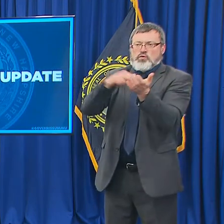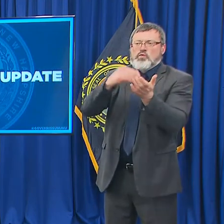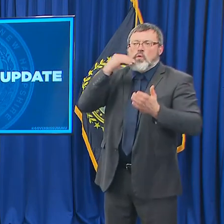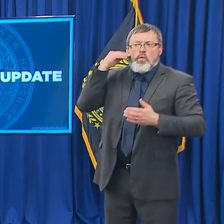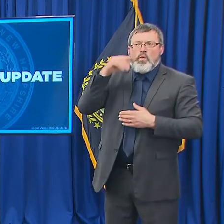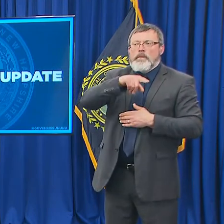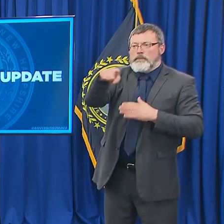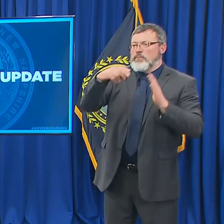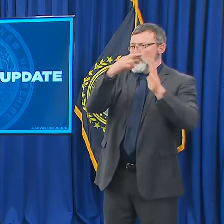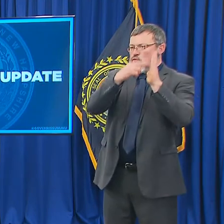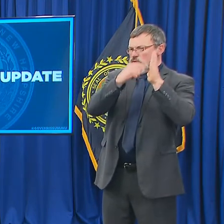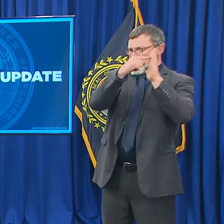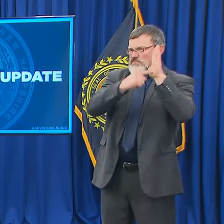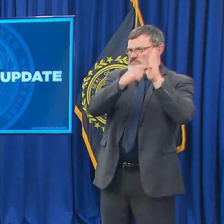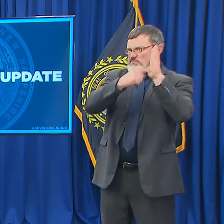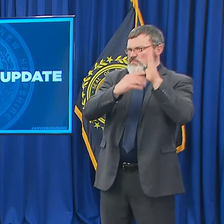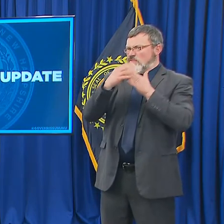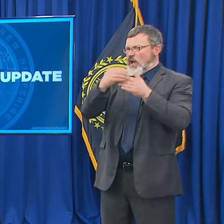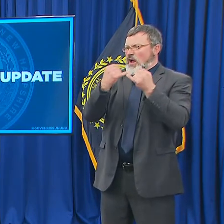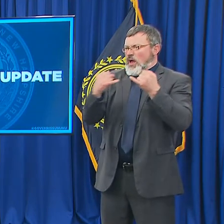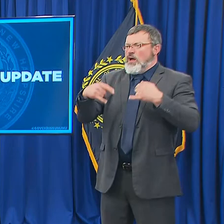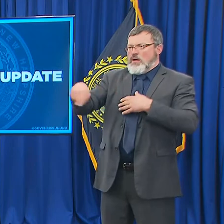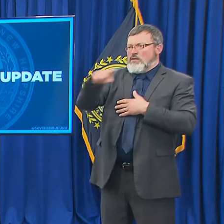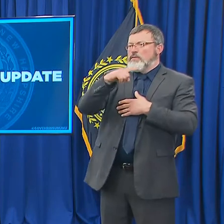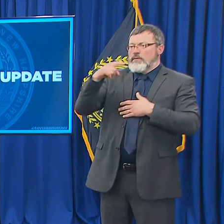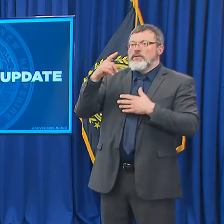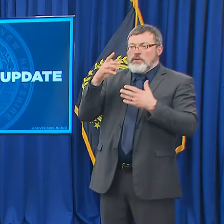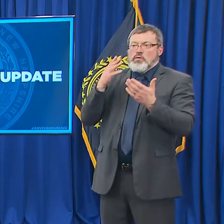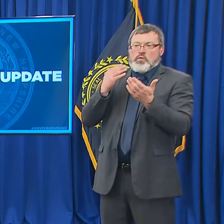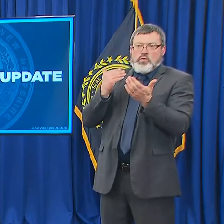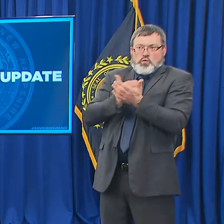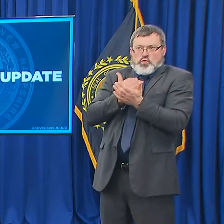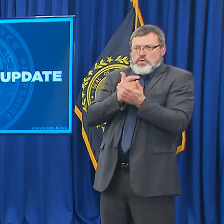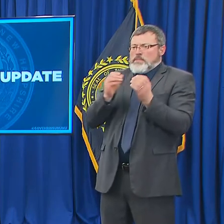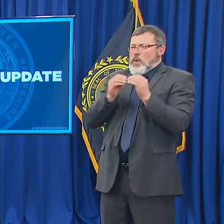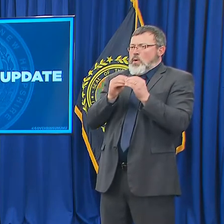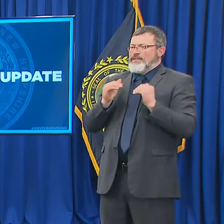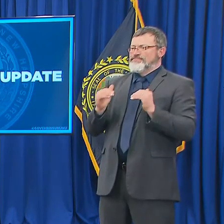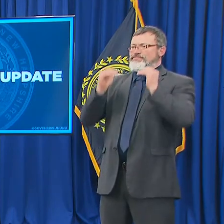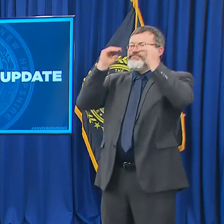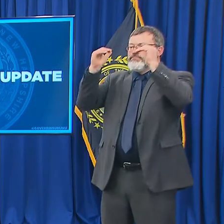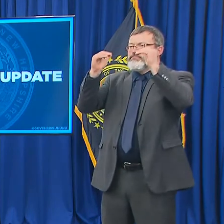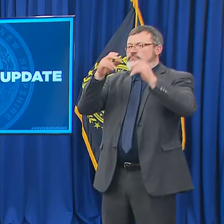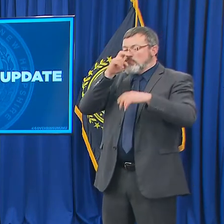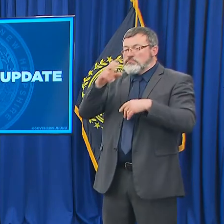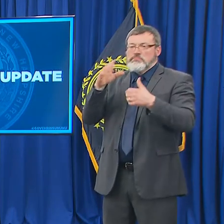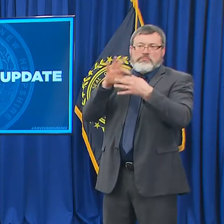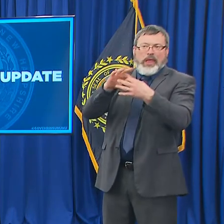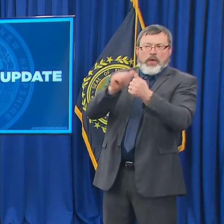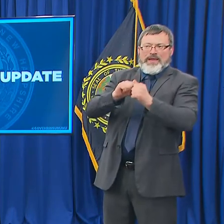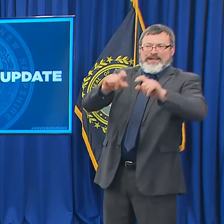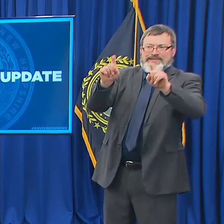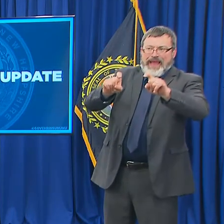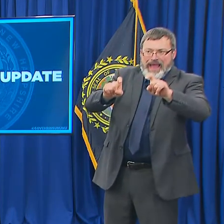for at least two decades now. We have a number of plans in place to support this type of major vaccine distribution.